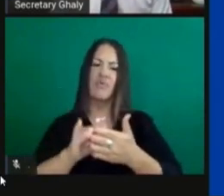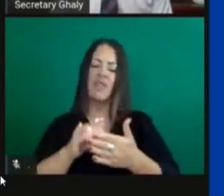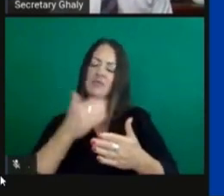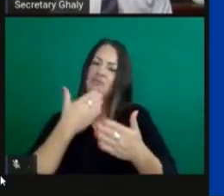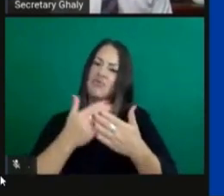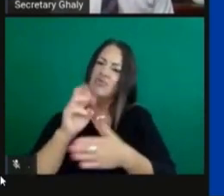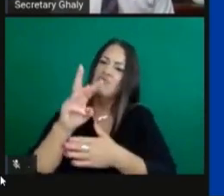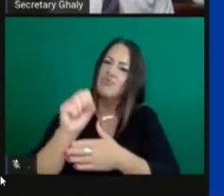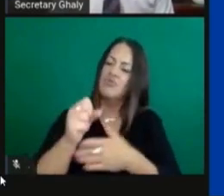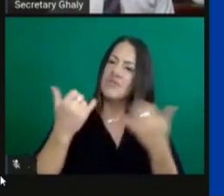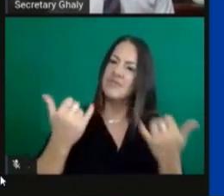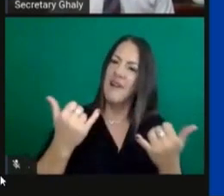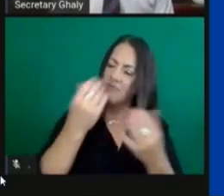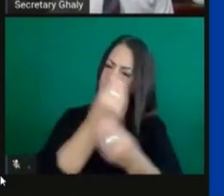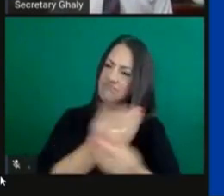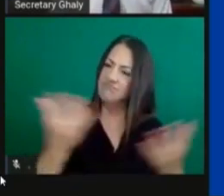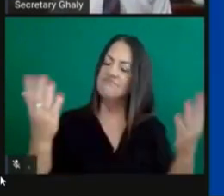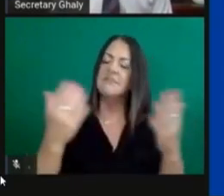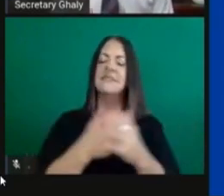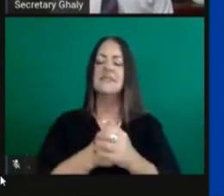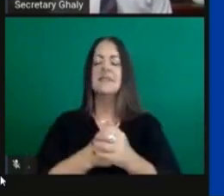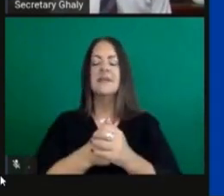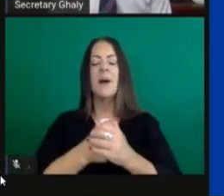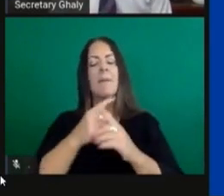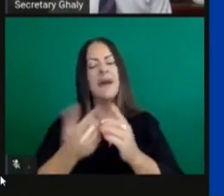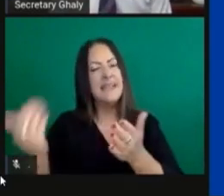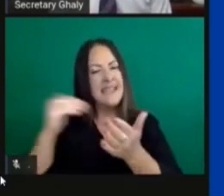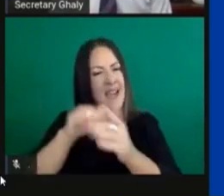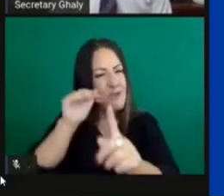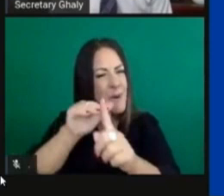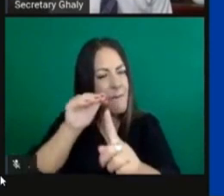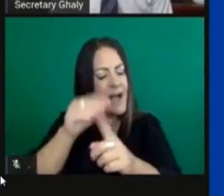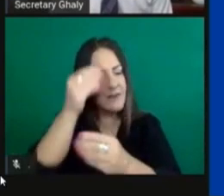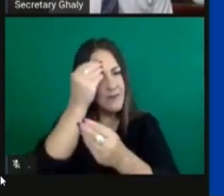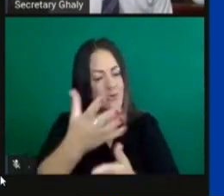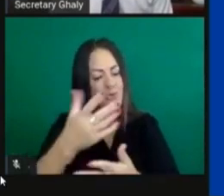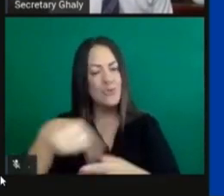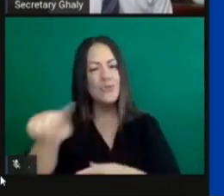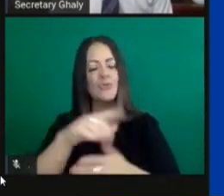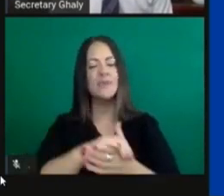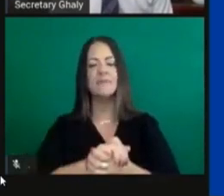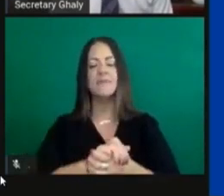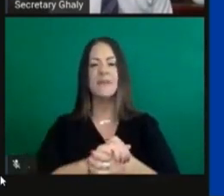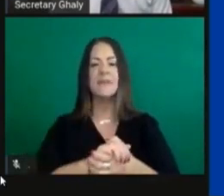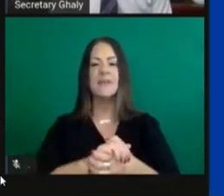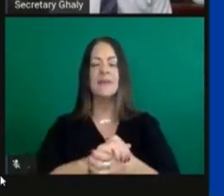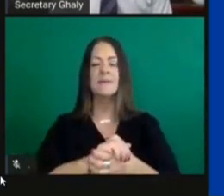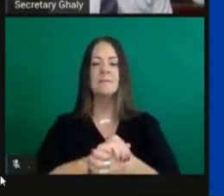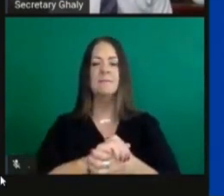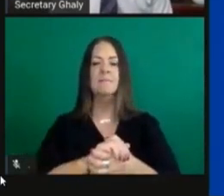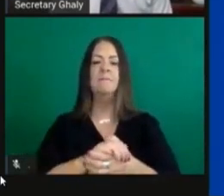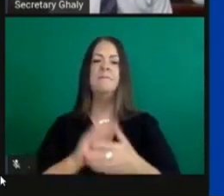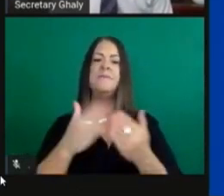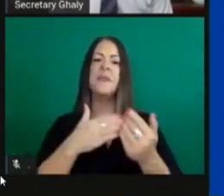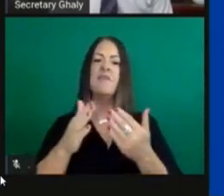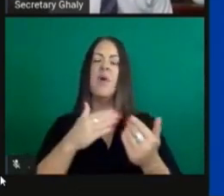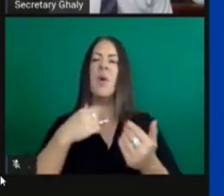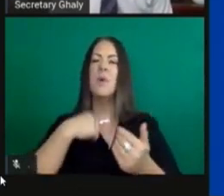COUNTY, SEEING SOME COUNTIES ACHIEVE THE YELLOW TIER THRESHOLDS AS WELL. SO I THINK GOOD NEWS ALL